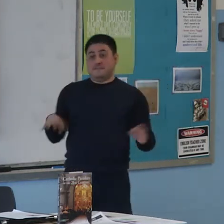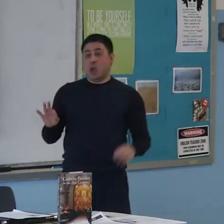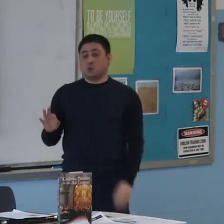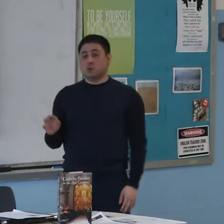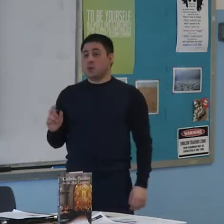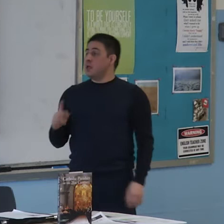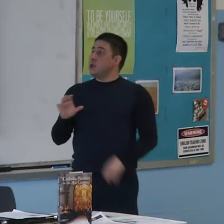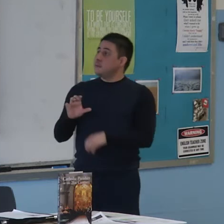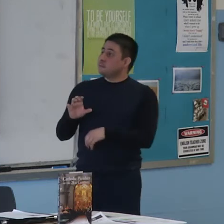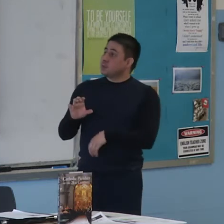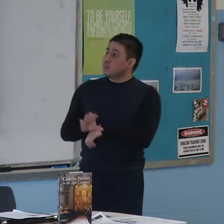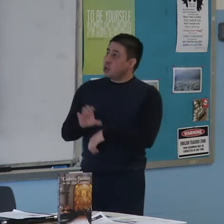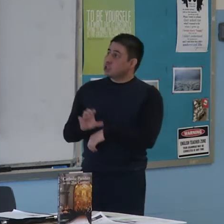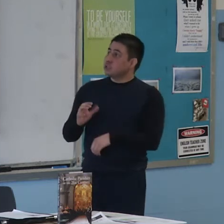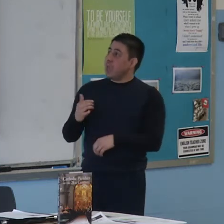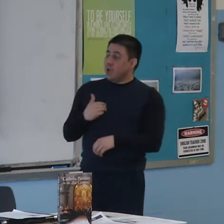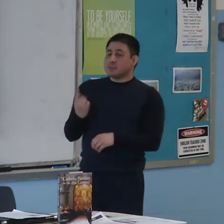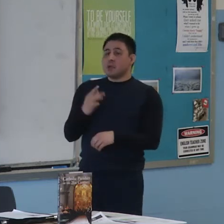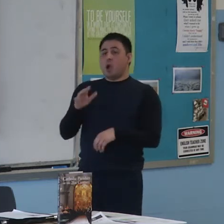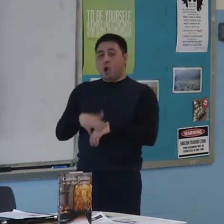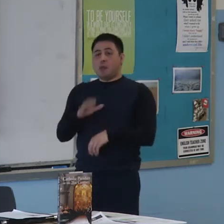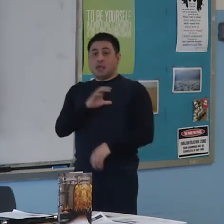parish has someone with a disability on their parish committee or councils, they